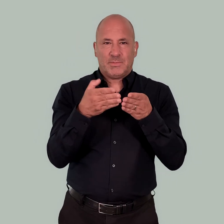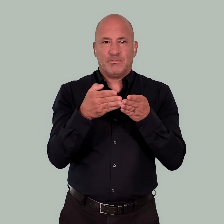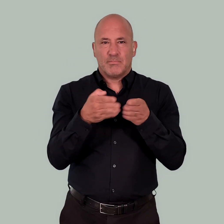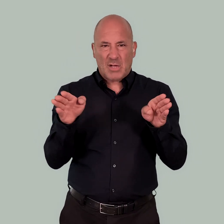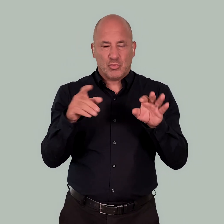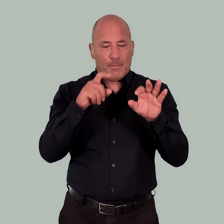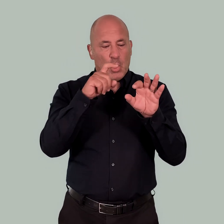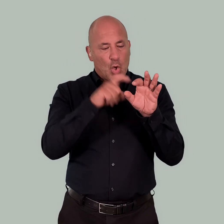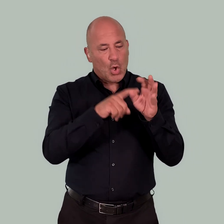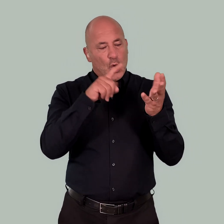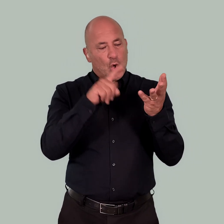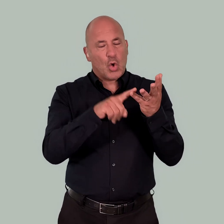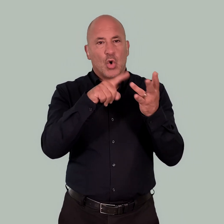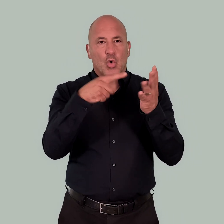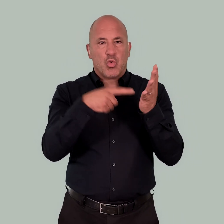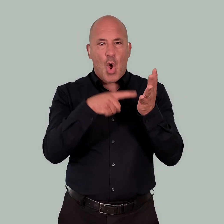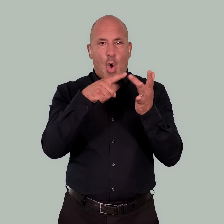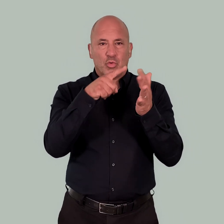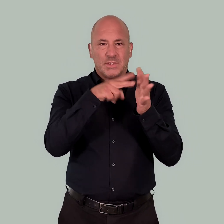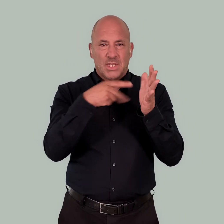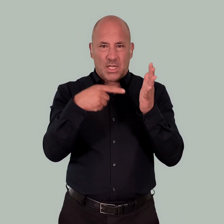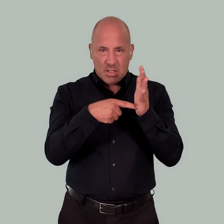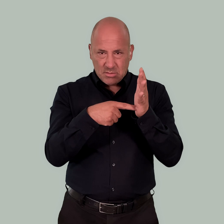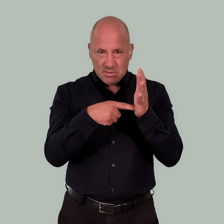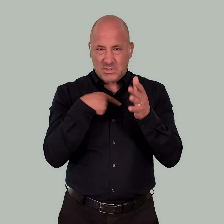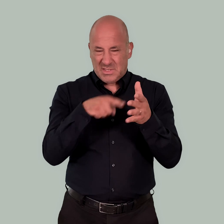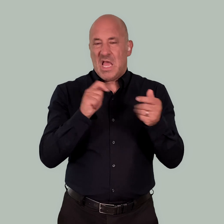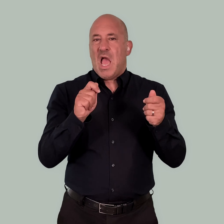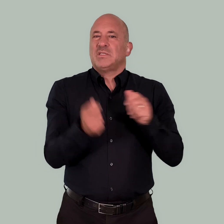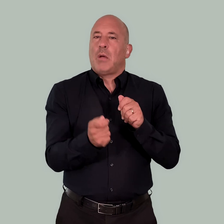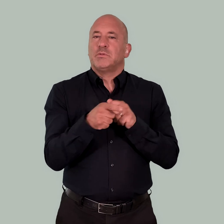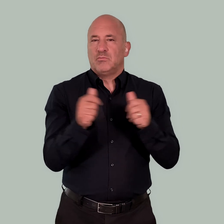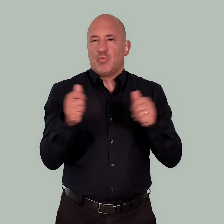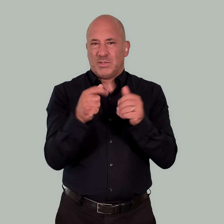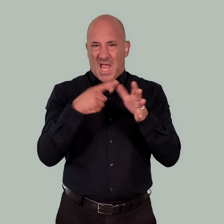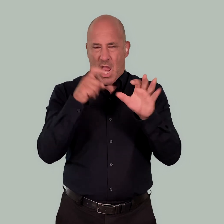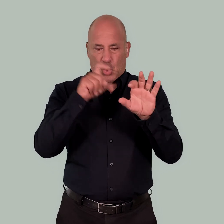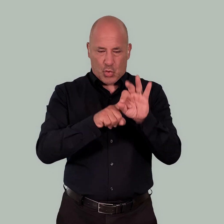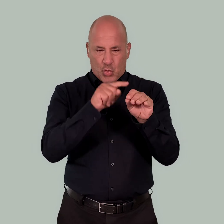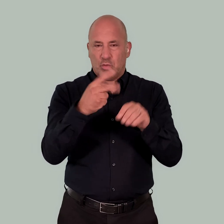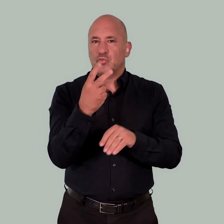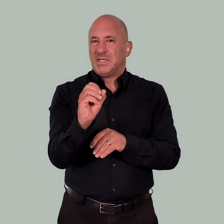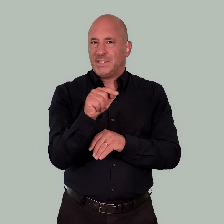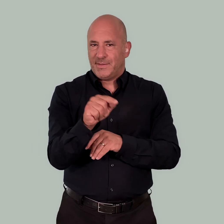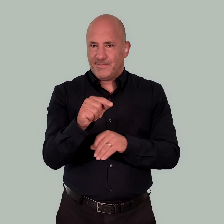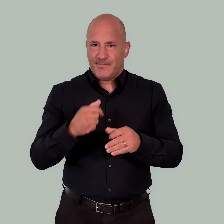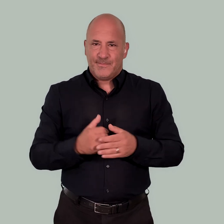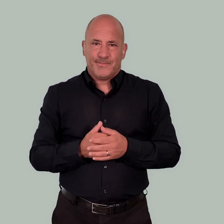Autism Spectrum Quotient (AQ-20).